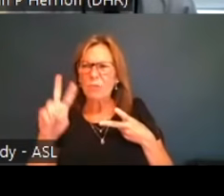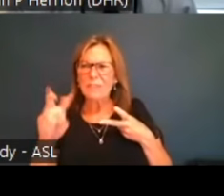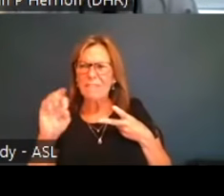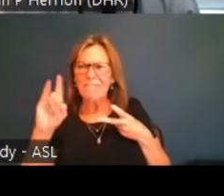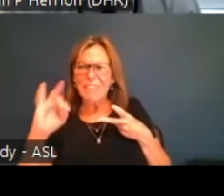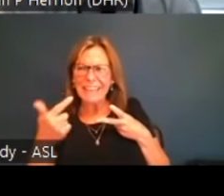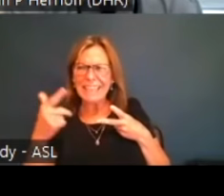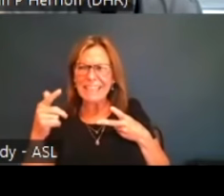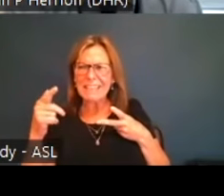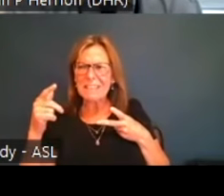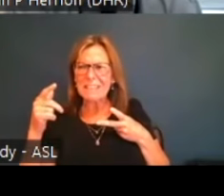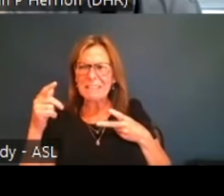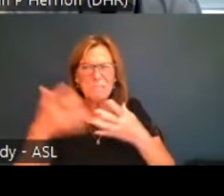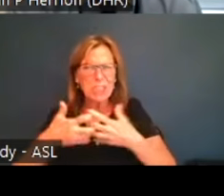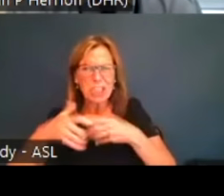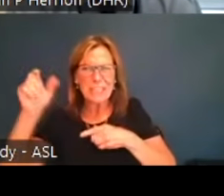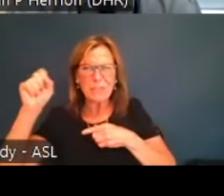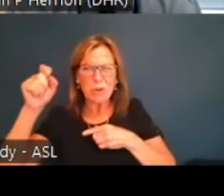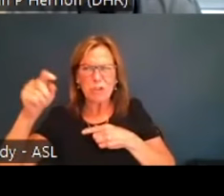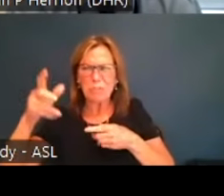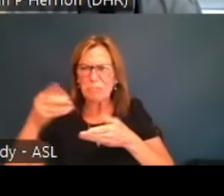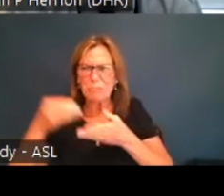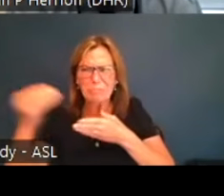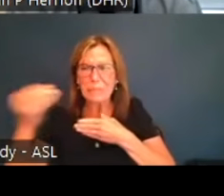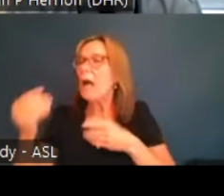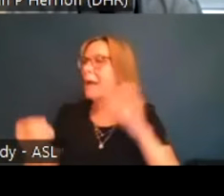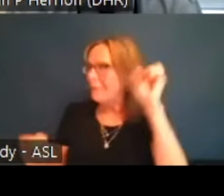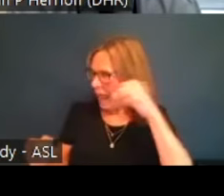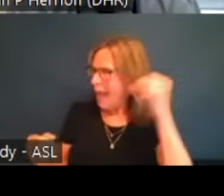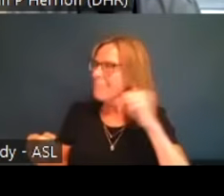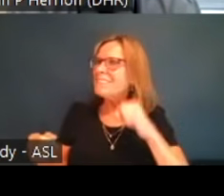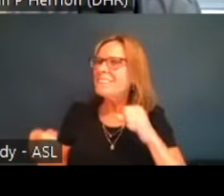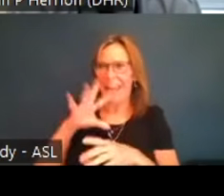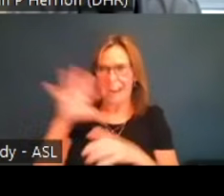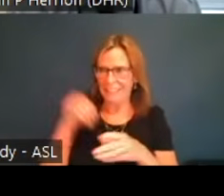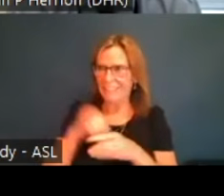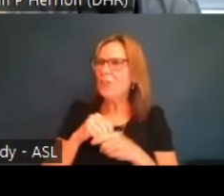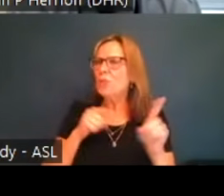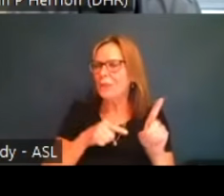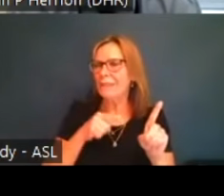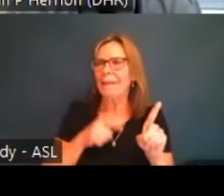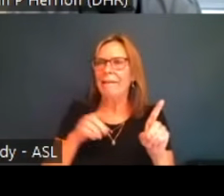somebody's shop and that's where members of the public